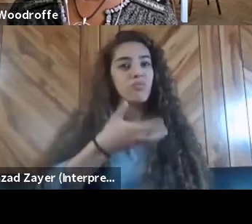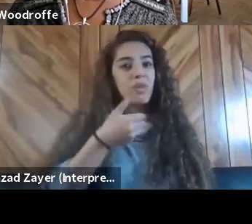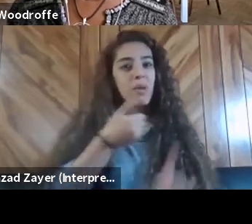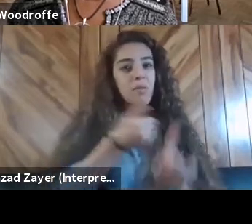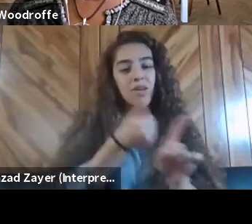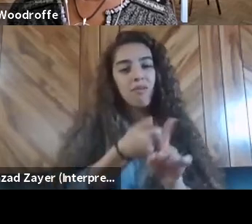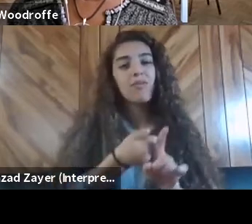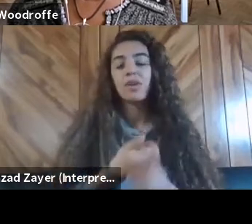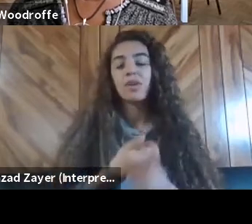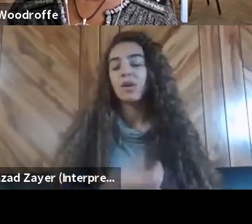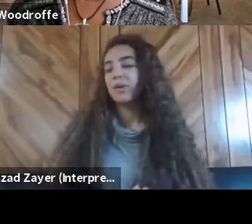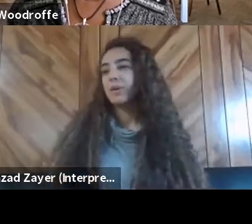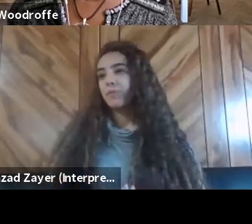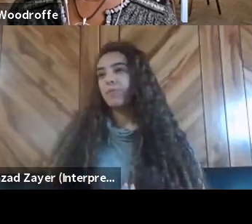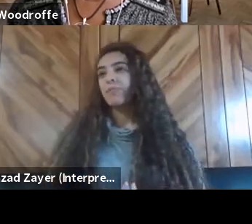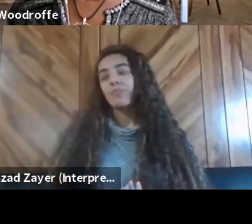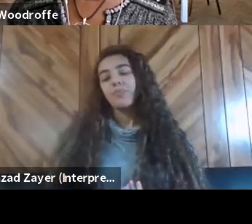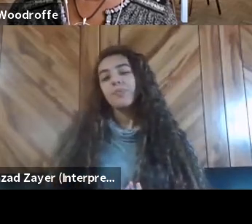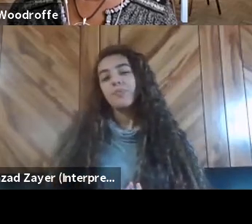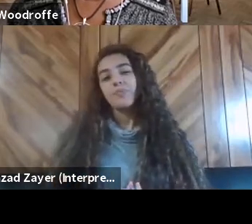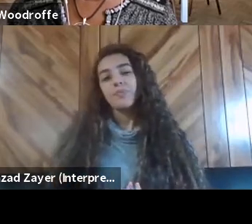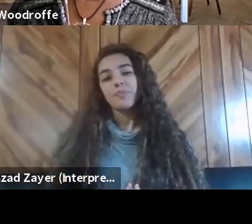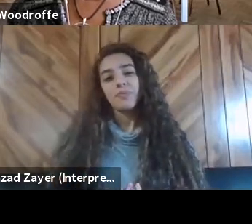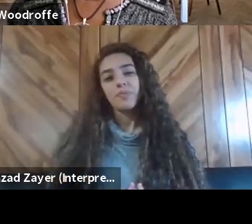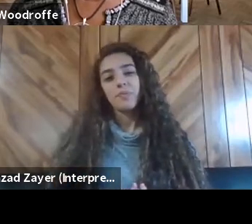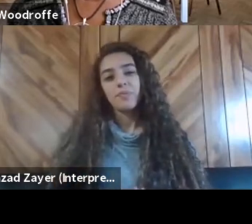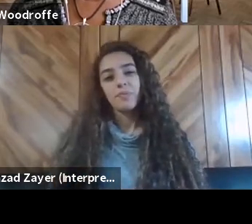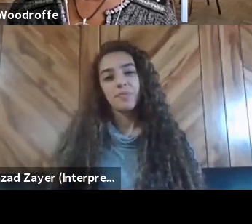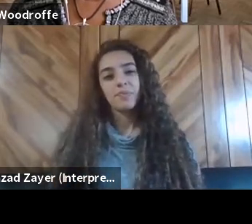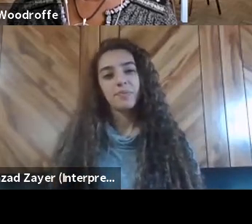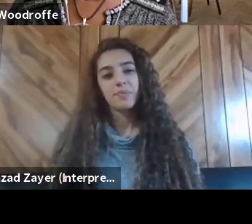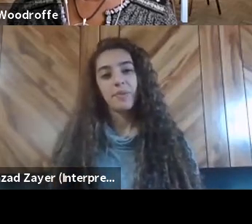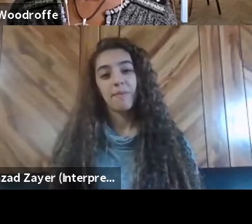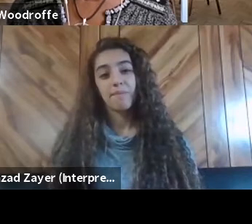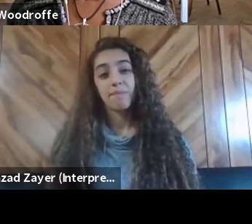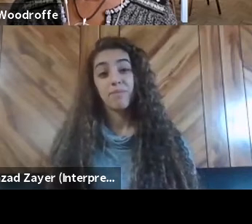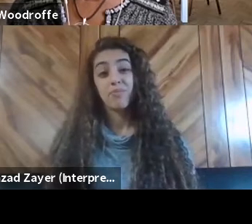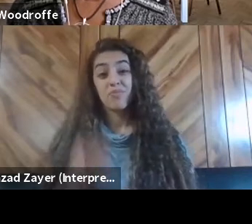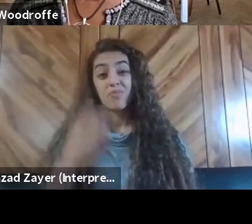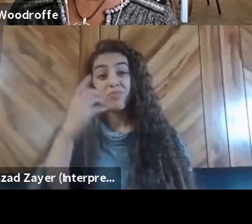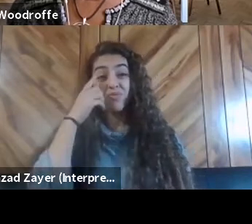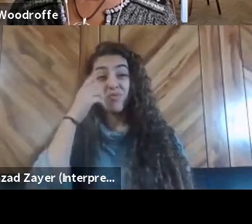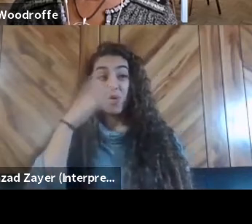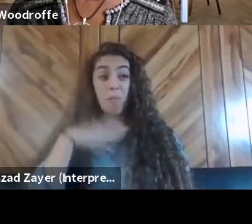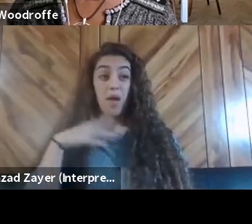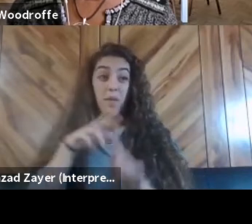that. So. And as far as my perspectives have changed in